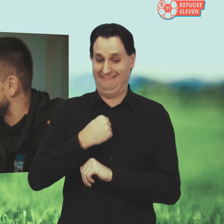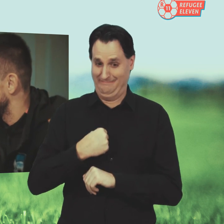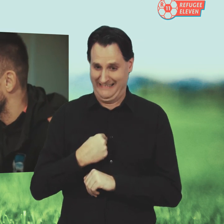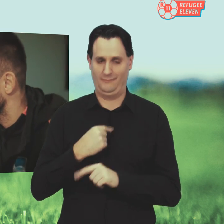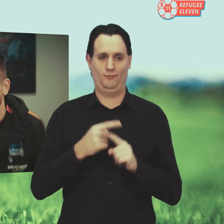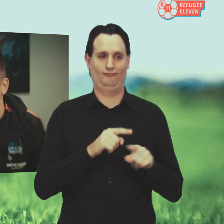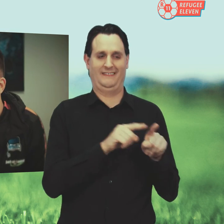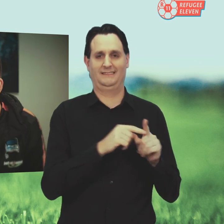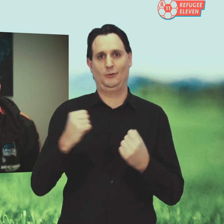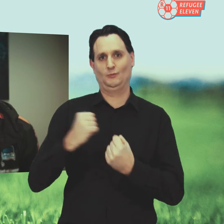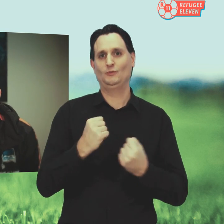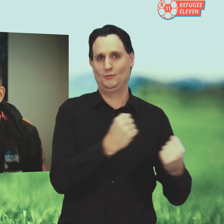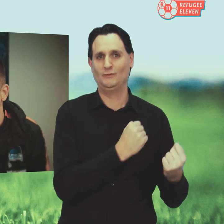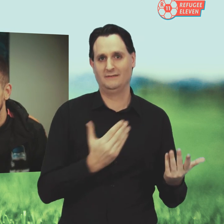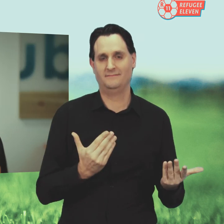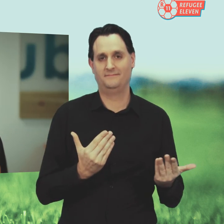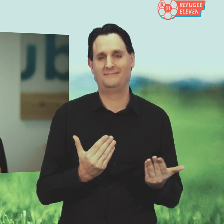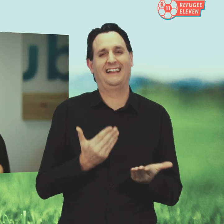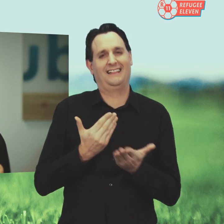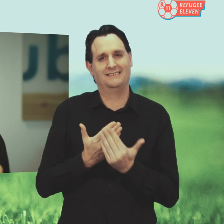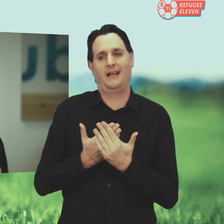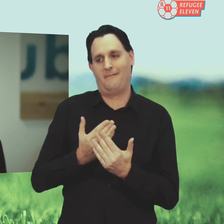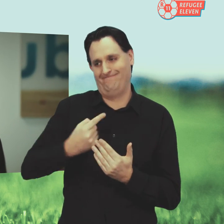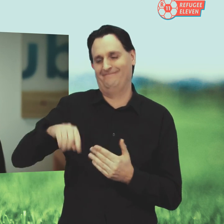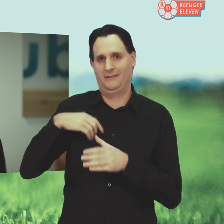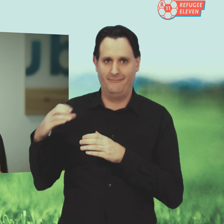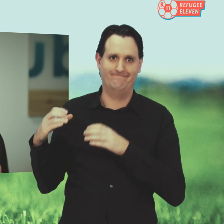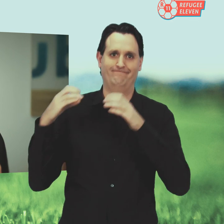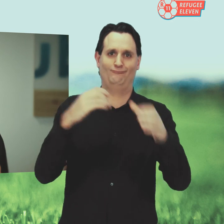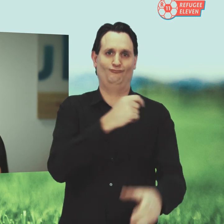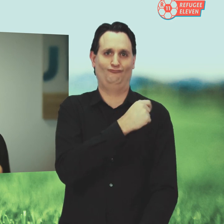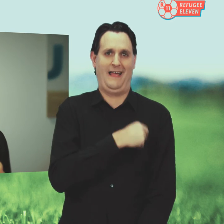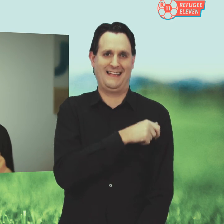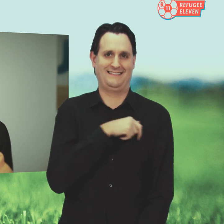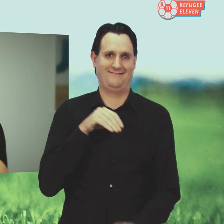because of the safety of me and my sister. That's why we went to Switzerland.